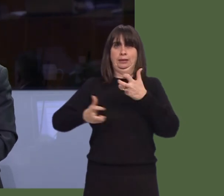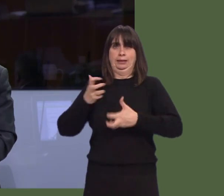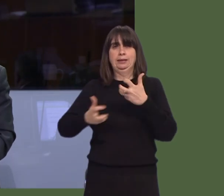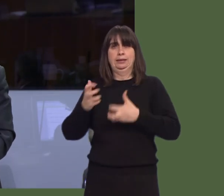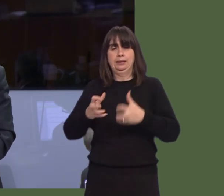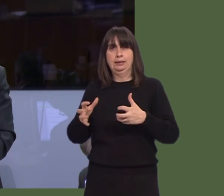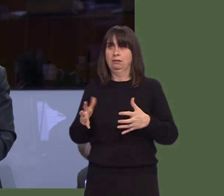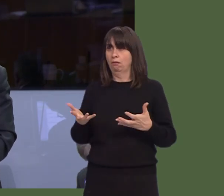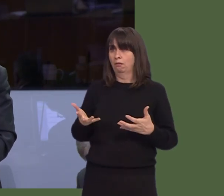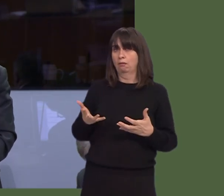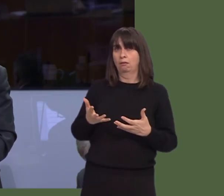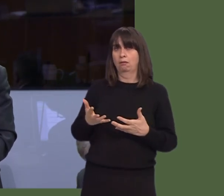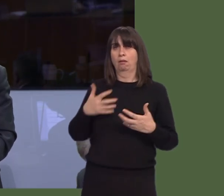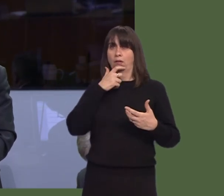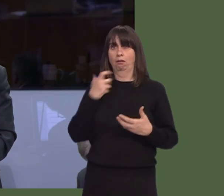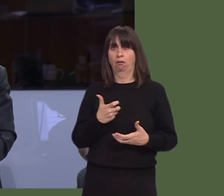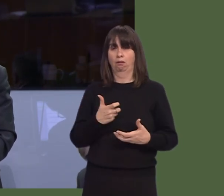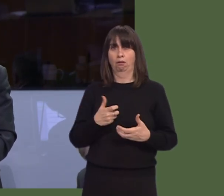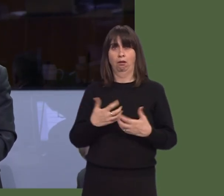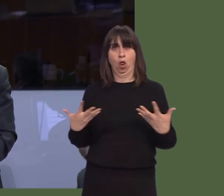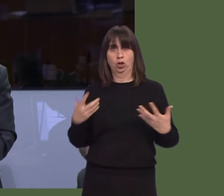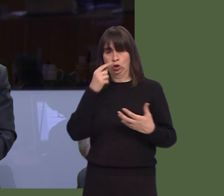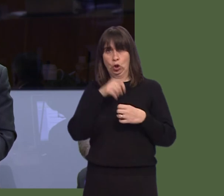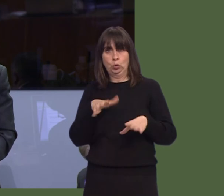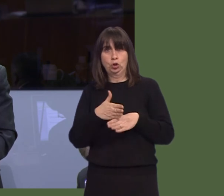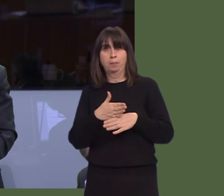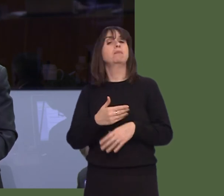The Blue Cross are calling for a registration and licensing system for anyone breeding or